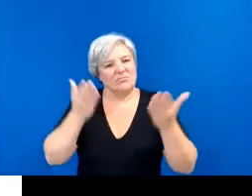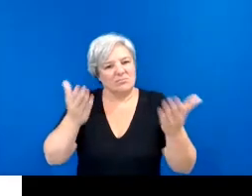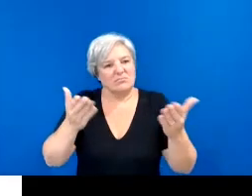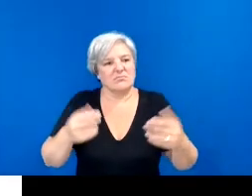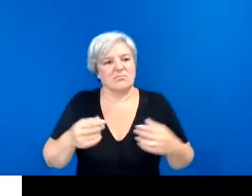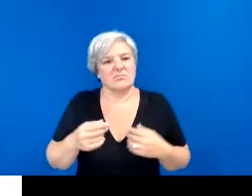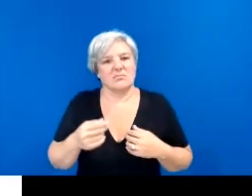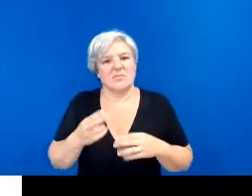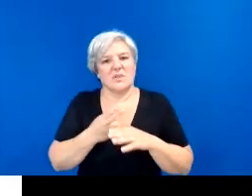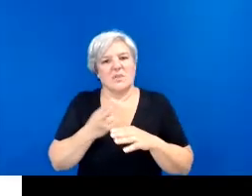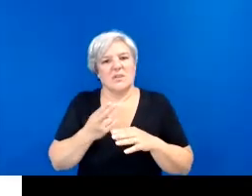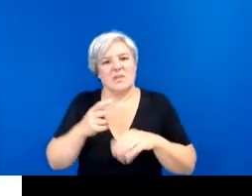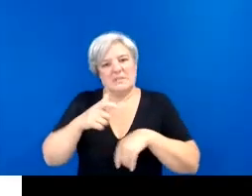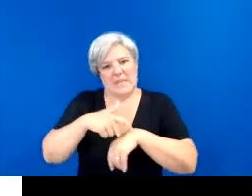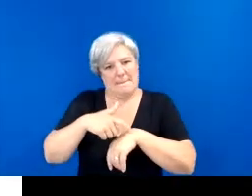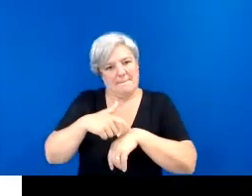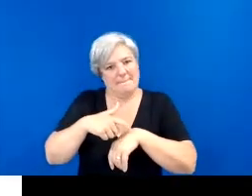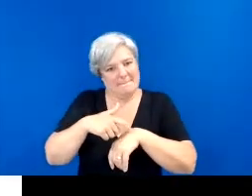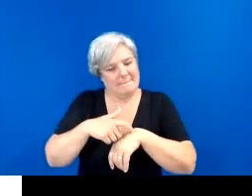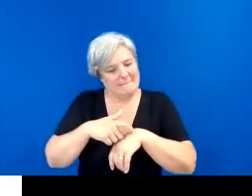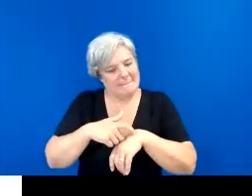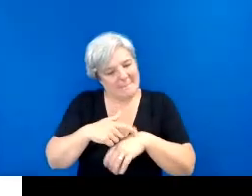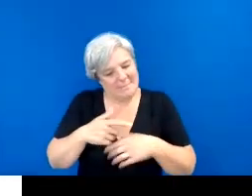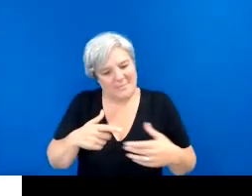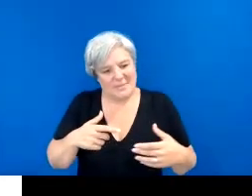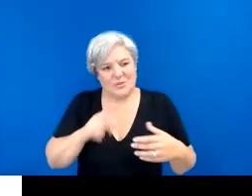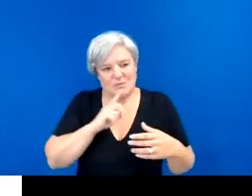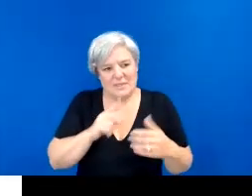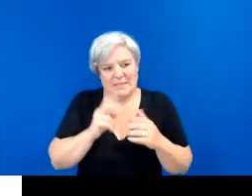an investment of time and how to, you know, just